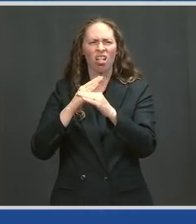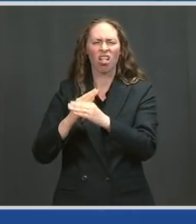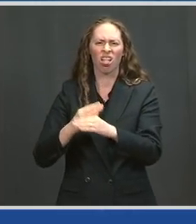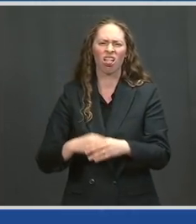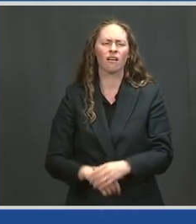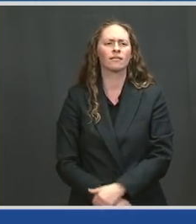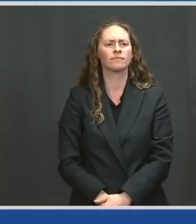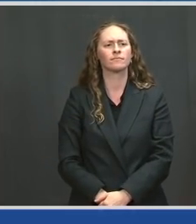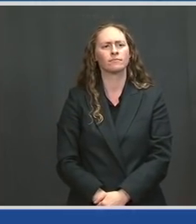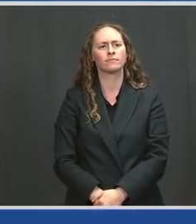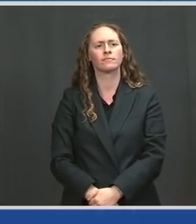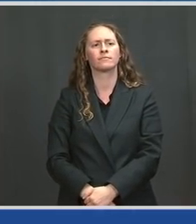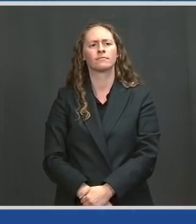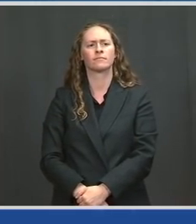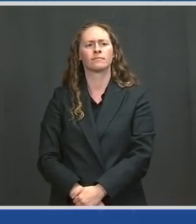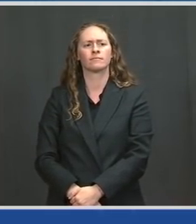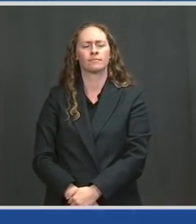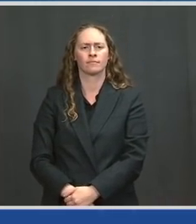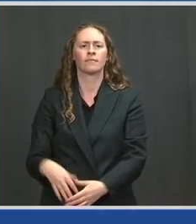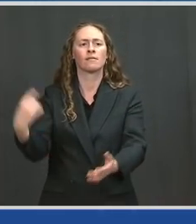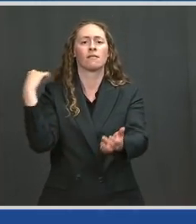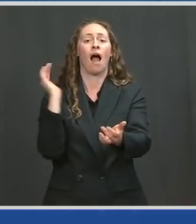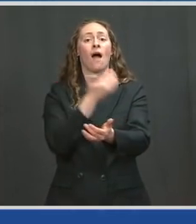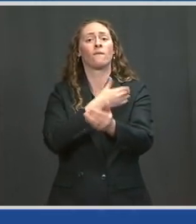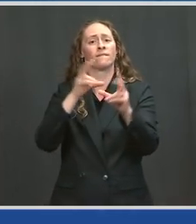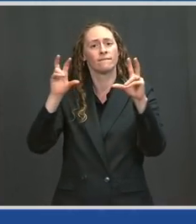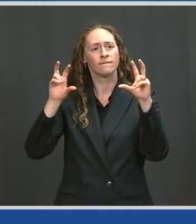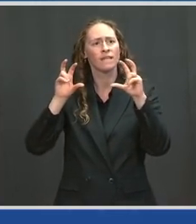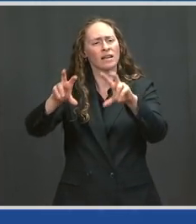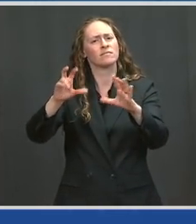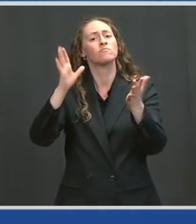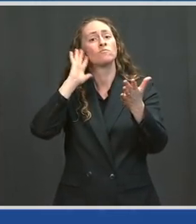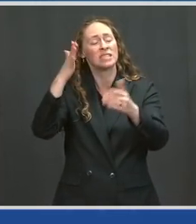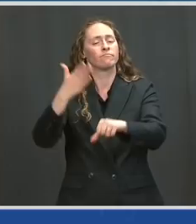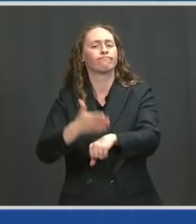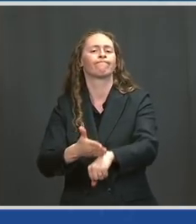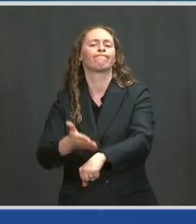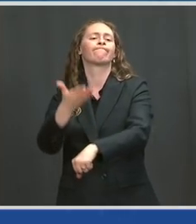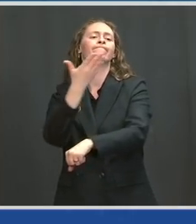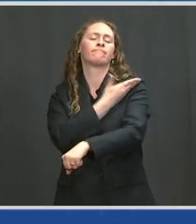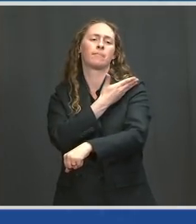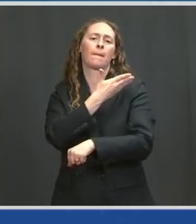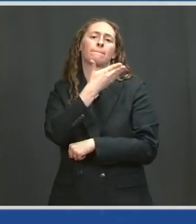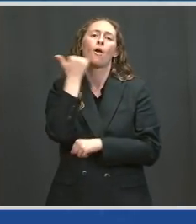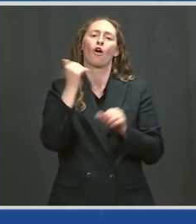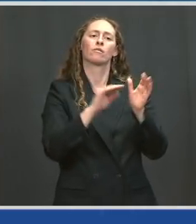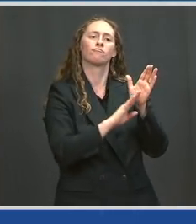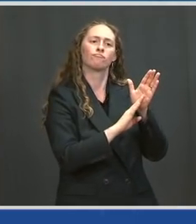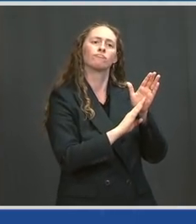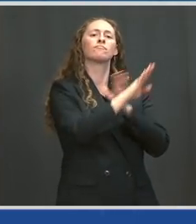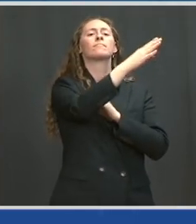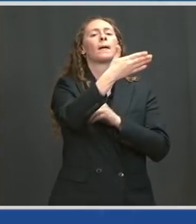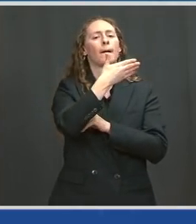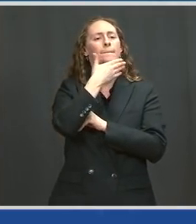that's why I set up the National Small Business Administration that's much broader, because they're going to get those loans.